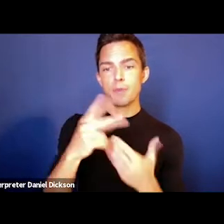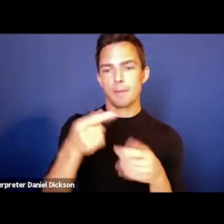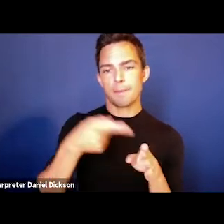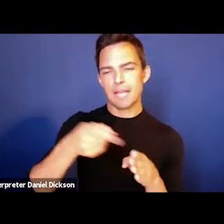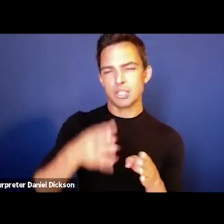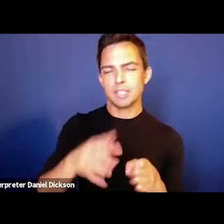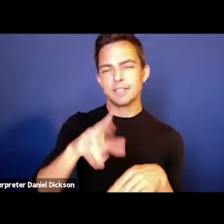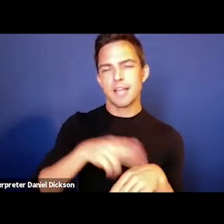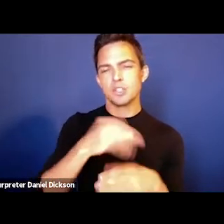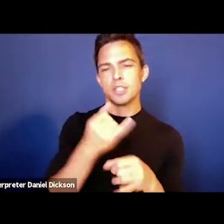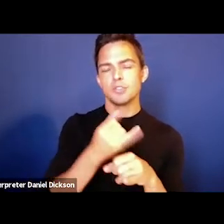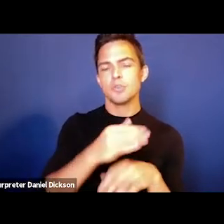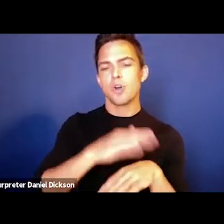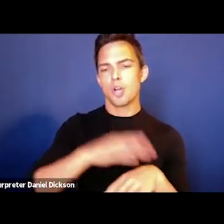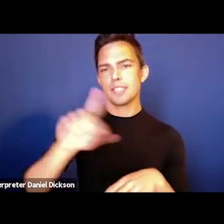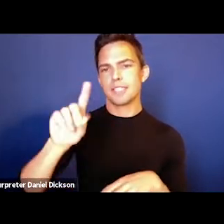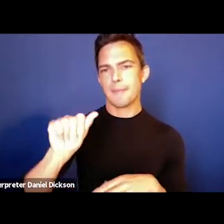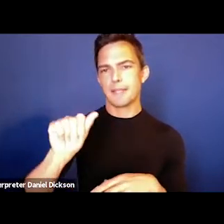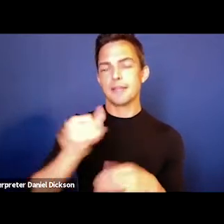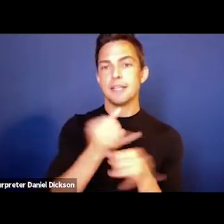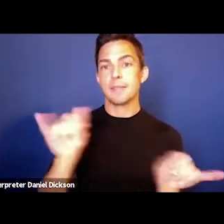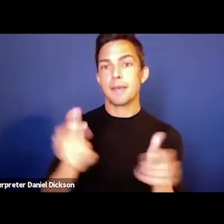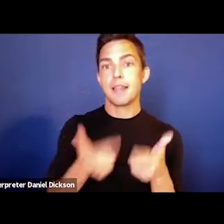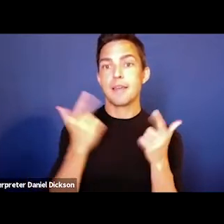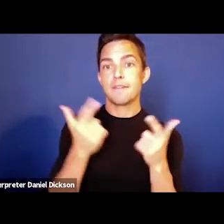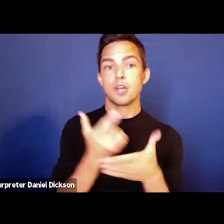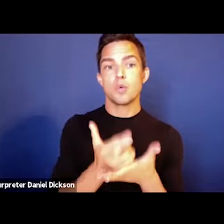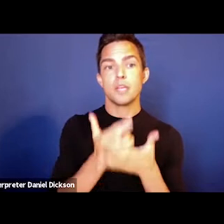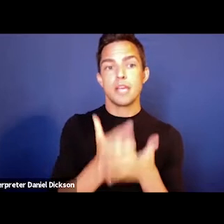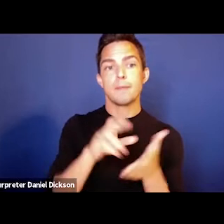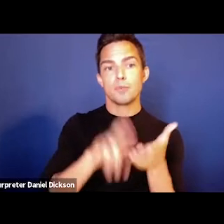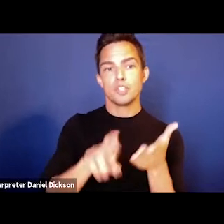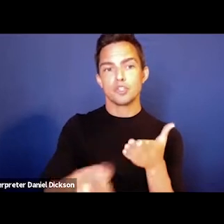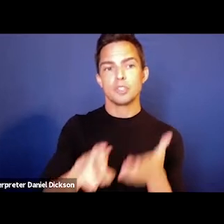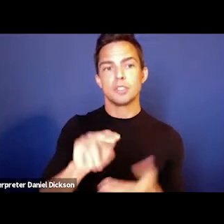institute on Disability, Independent Living and Rehabilitation Research.